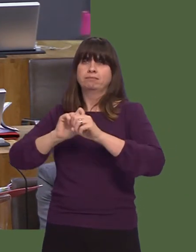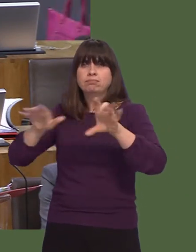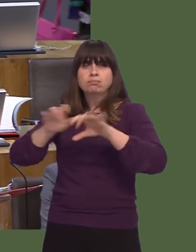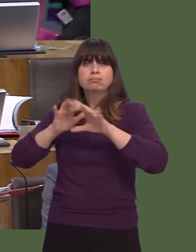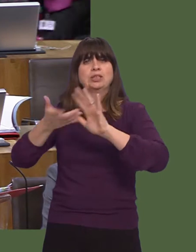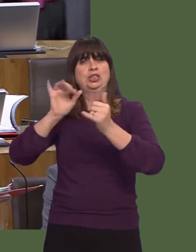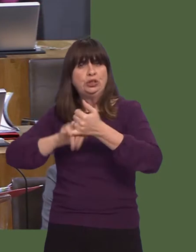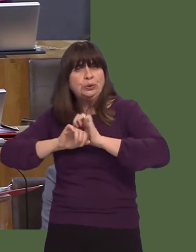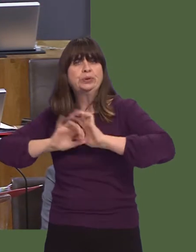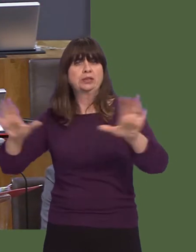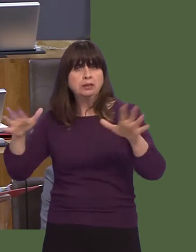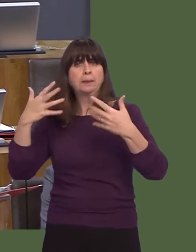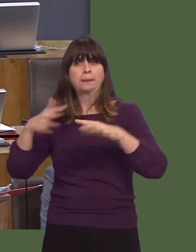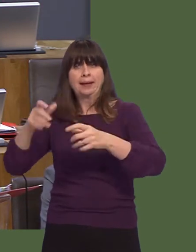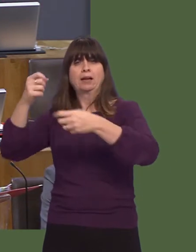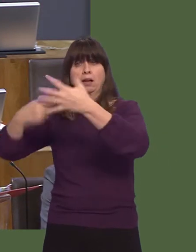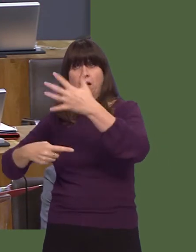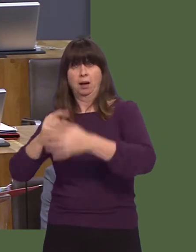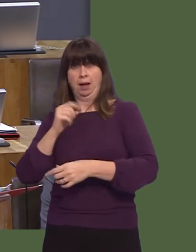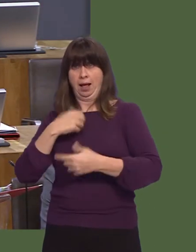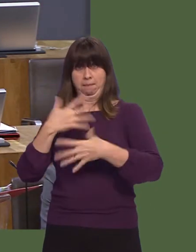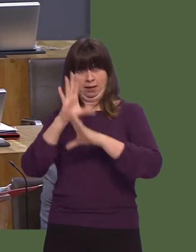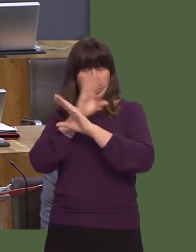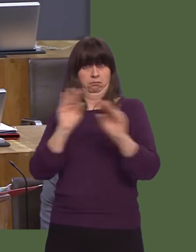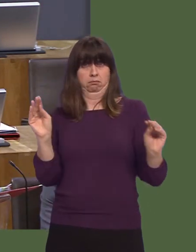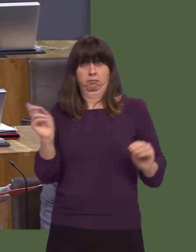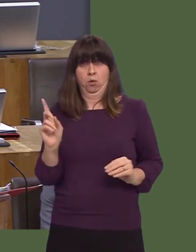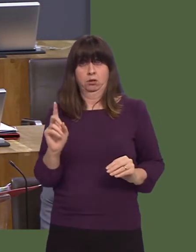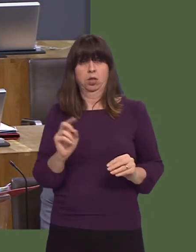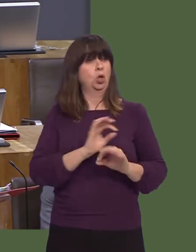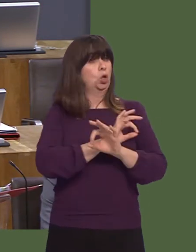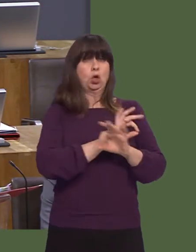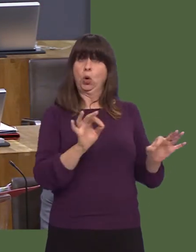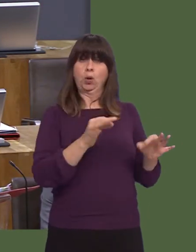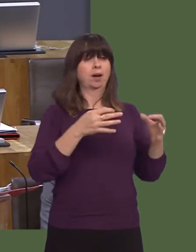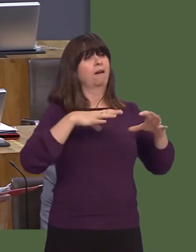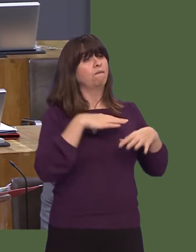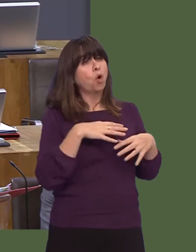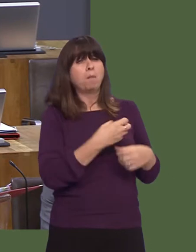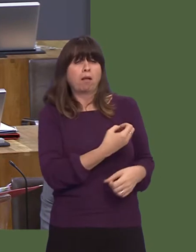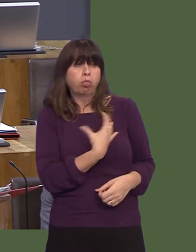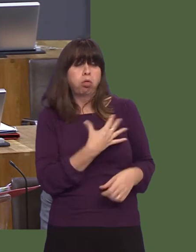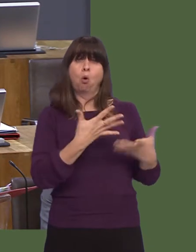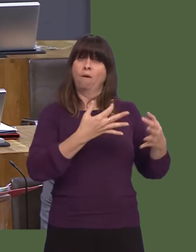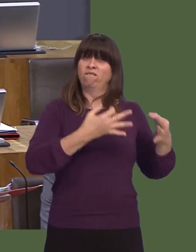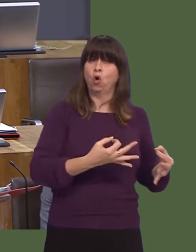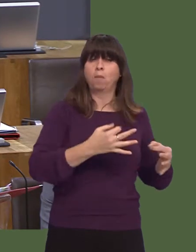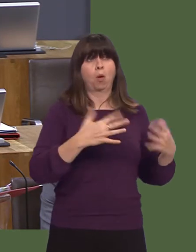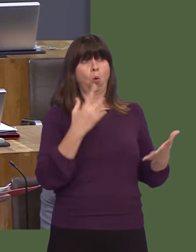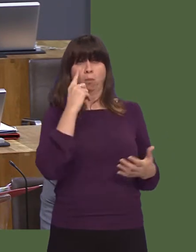in relation to them, no specific accusation of bullying was ever presented to me, either formally or informally, no evidence was given to me, nor was that word 'bullying' ever used